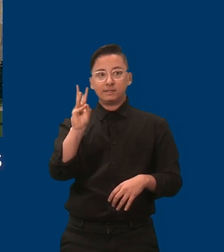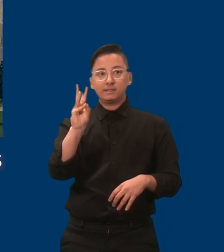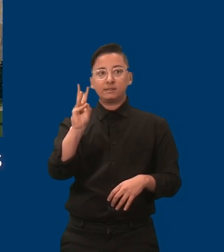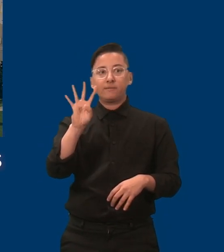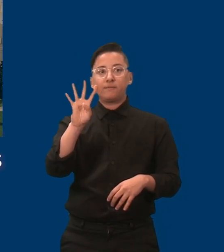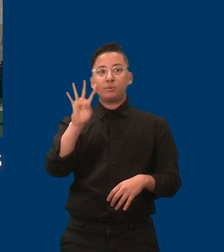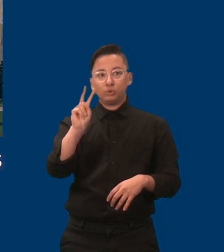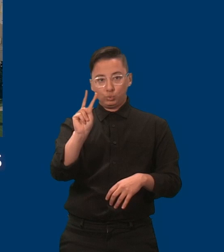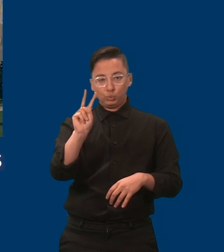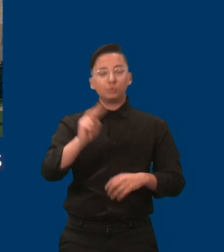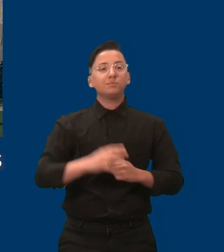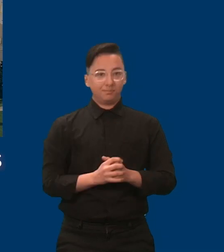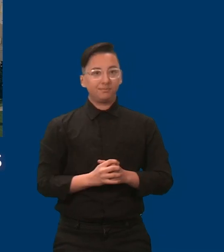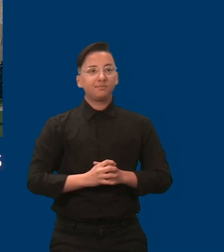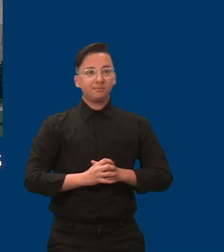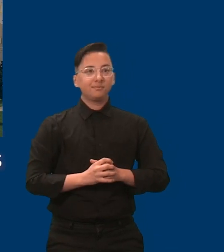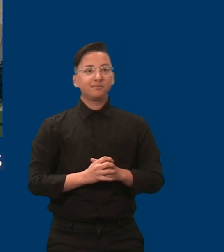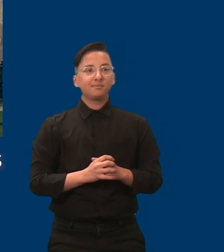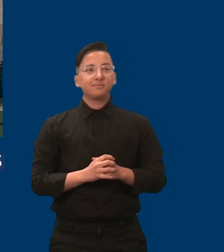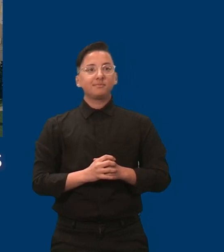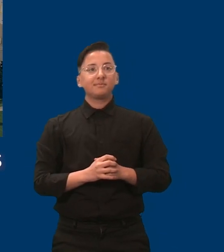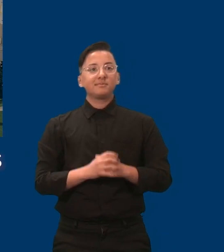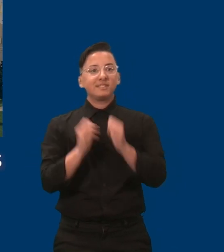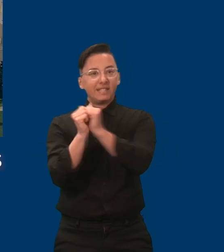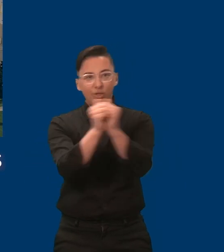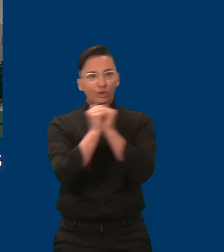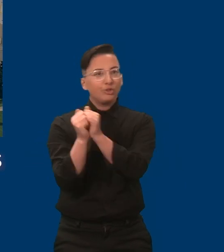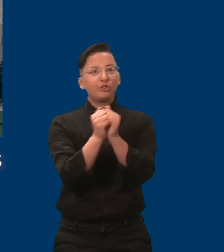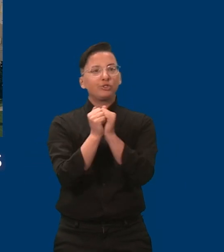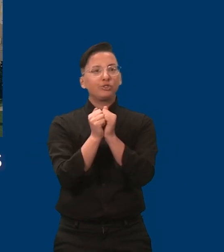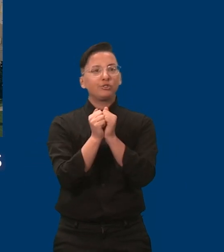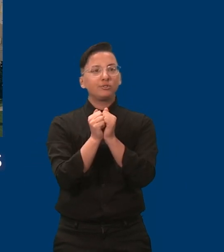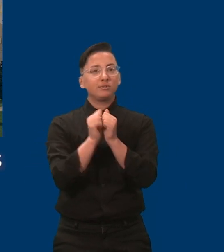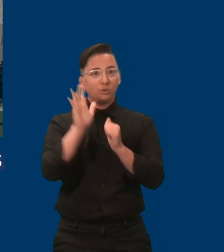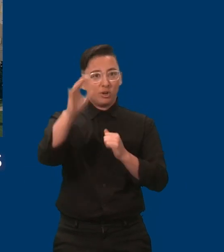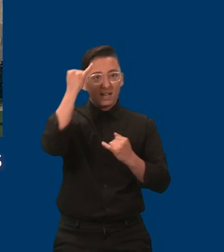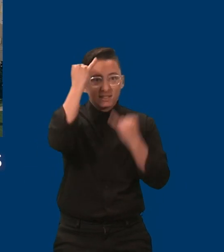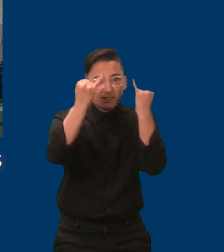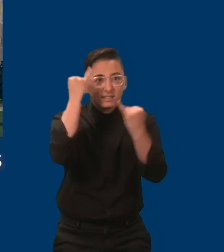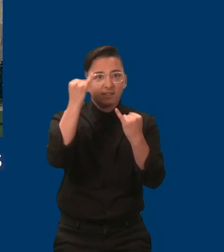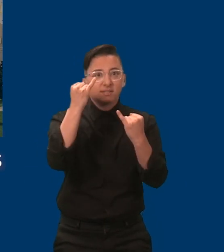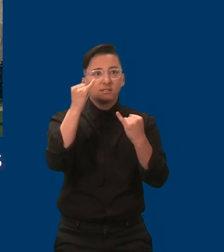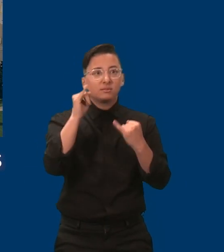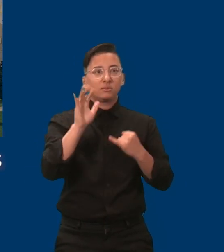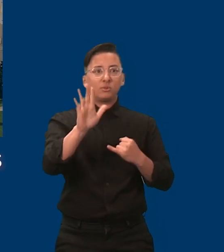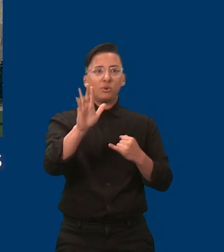Together, we can work to get that issue onto our 2024 agenda, build a supportive coalition,